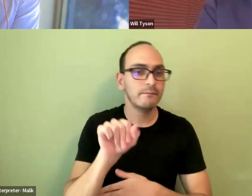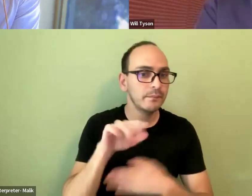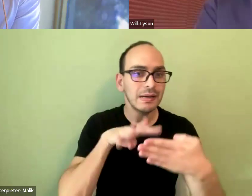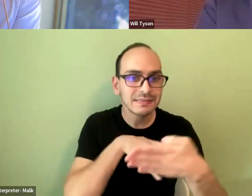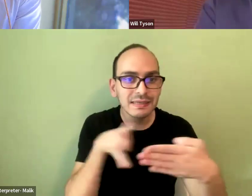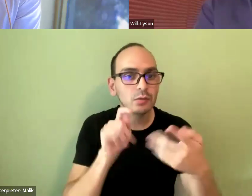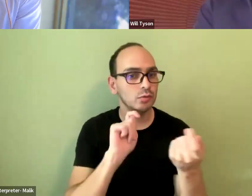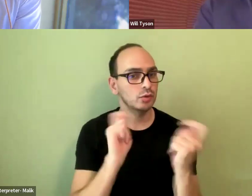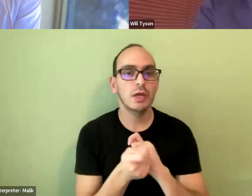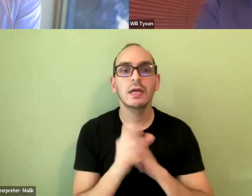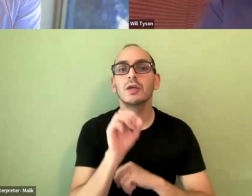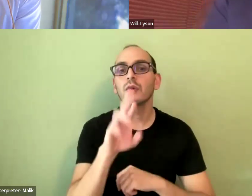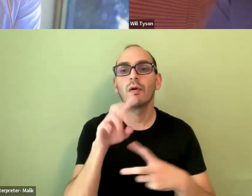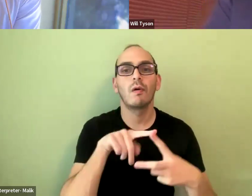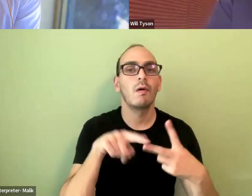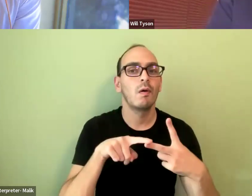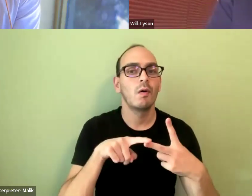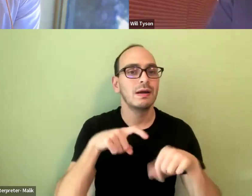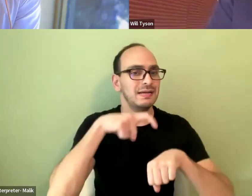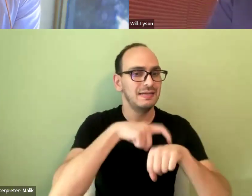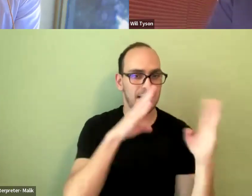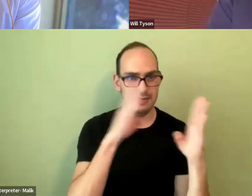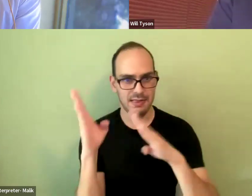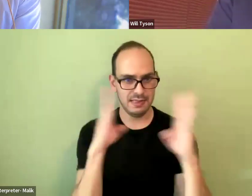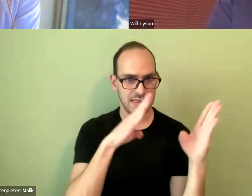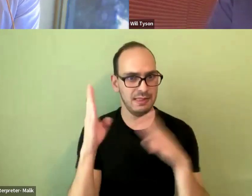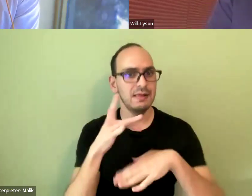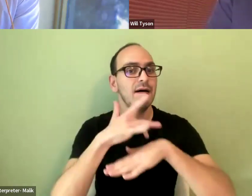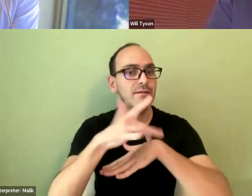Or changing the times in which classes are made available. On